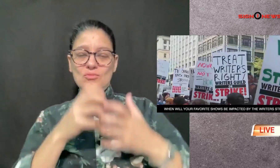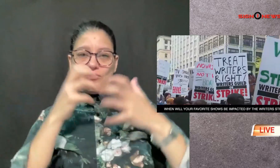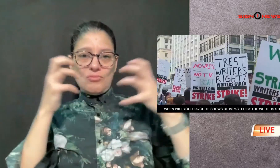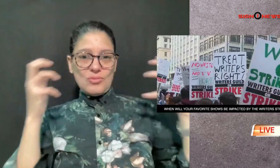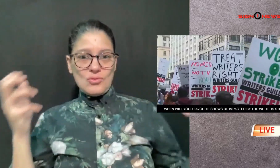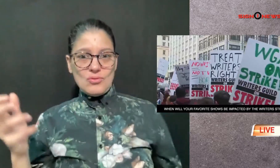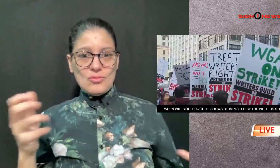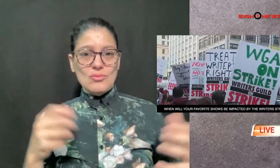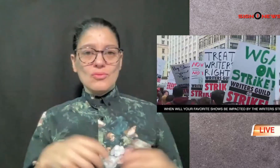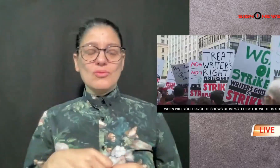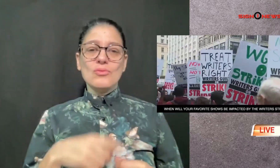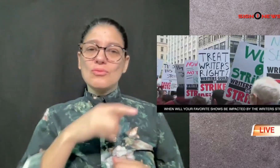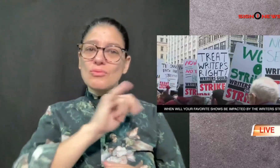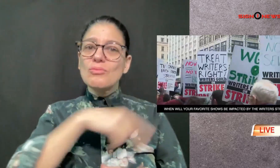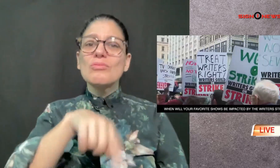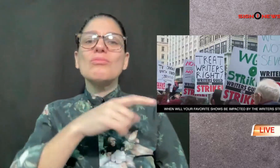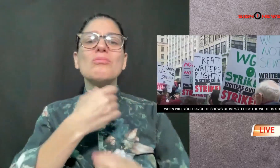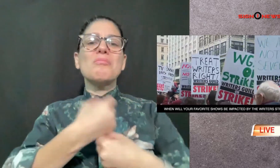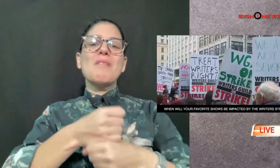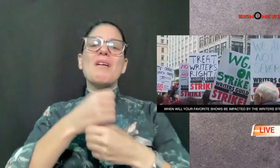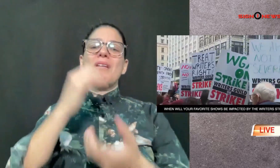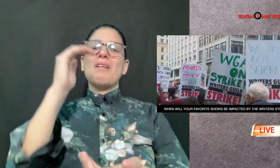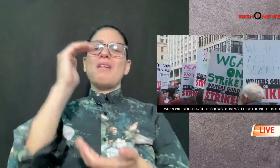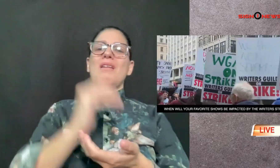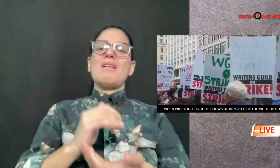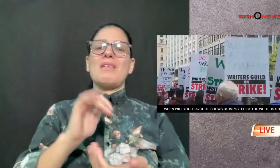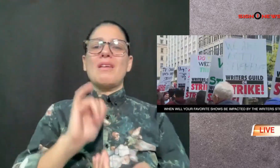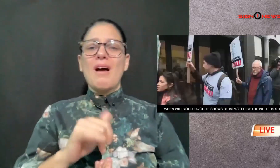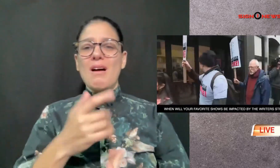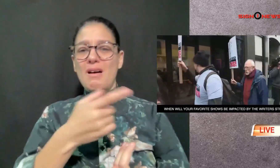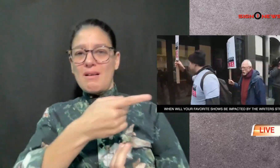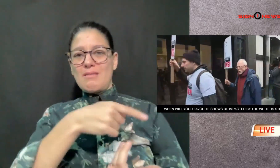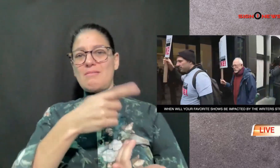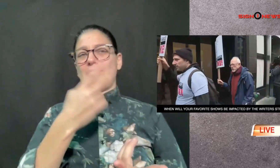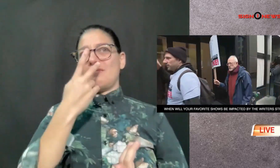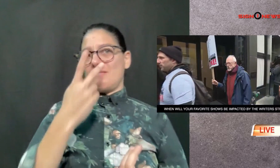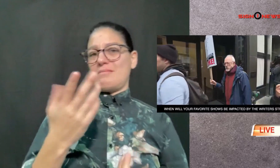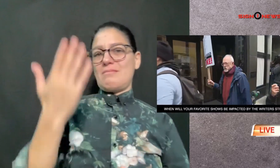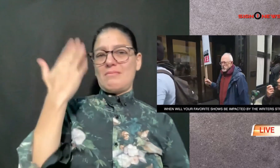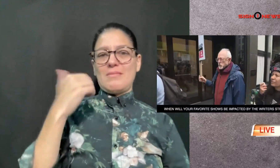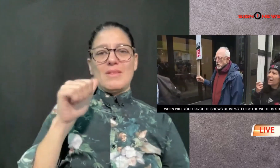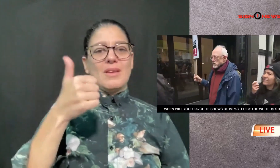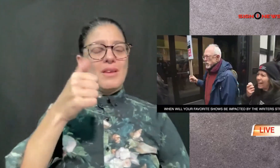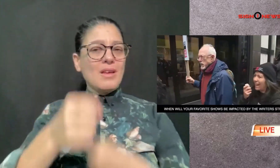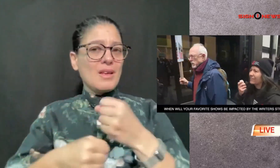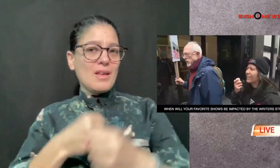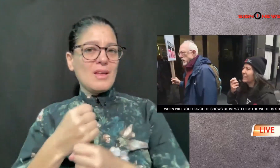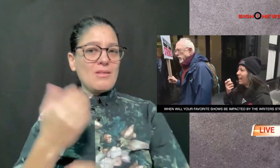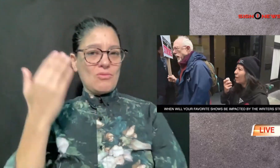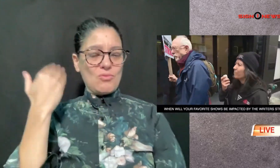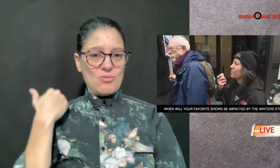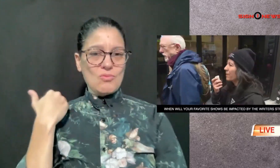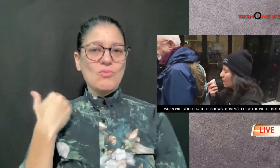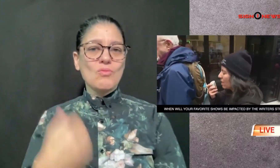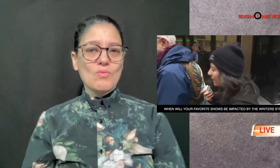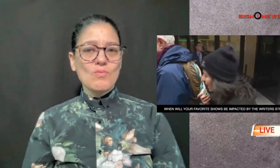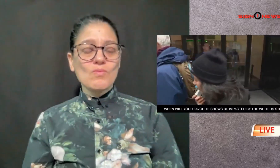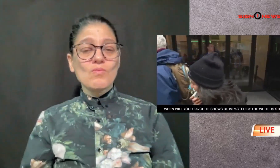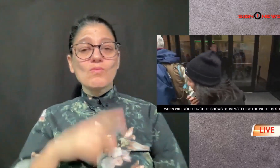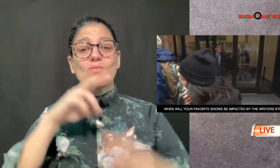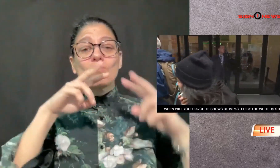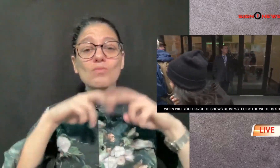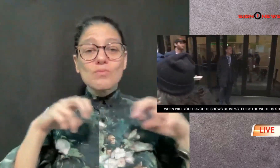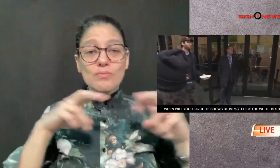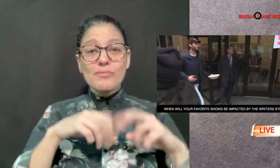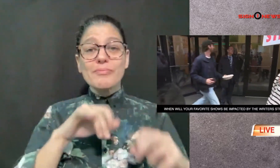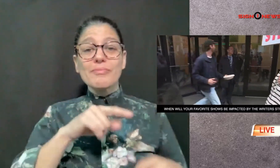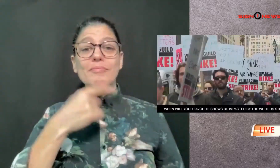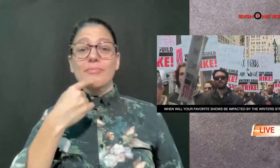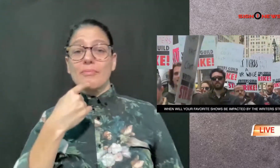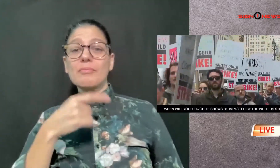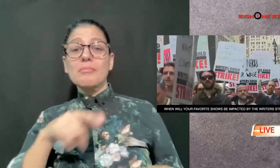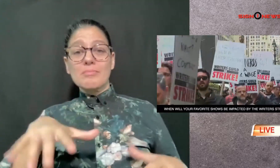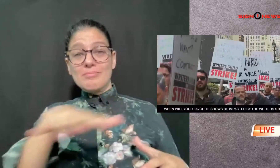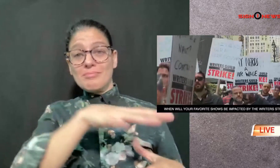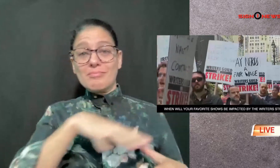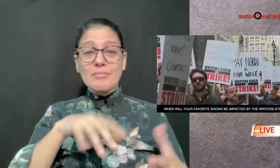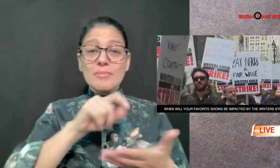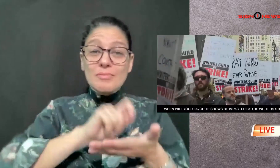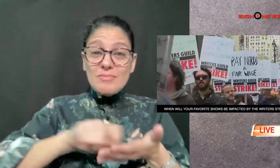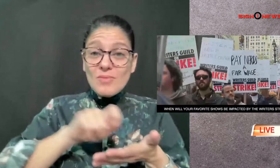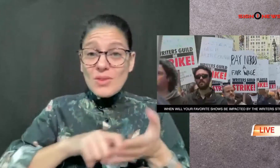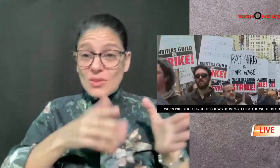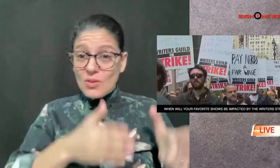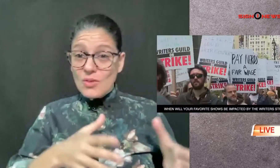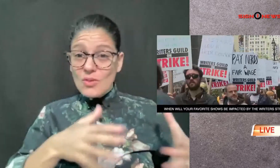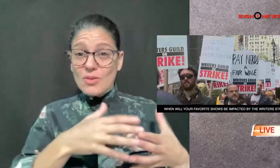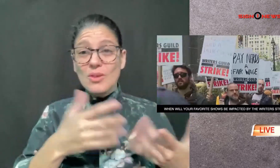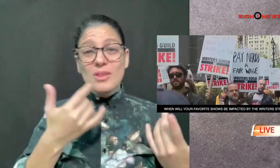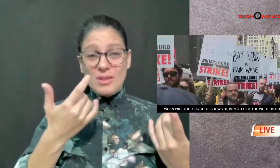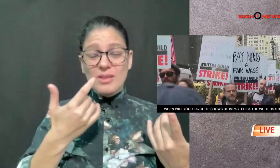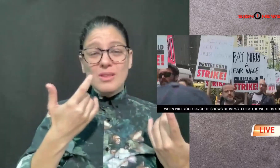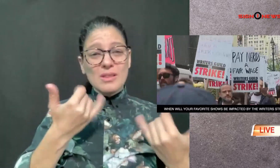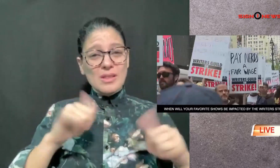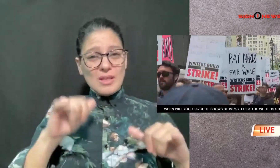they were 10 years ago analysts say writers are also worried about